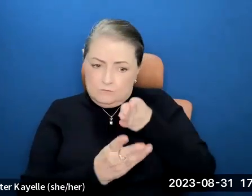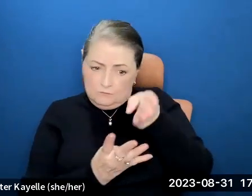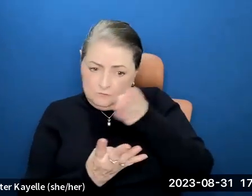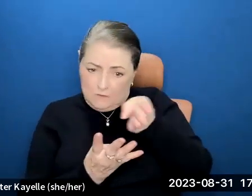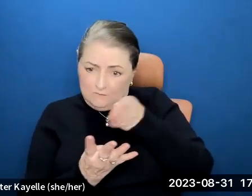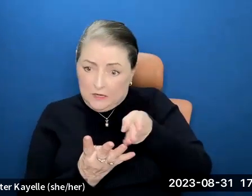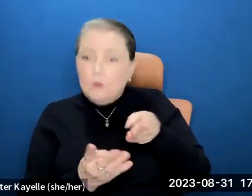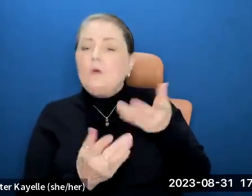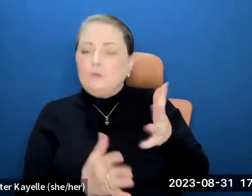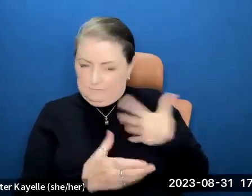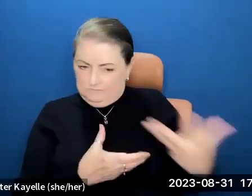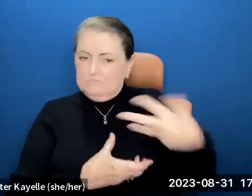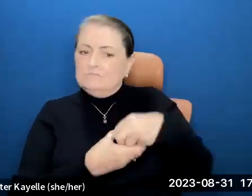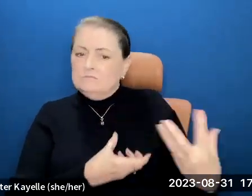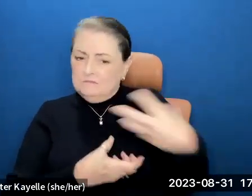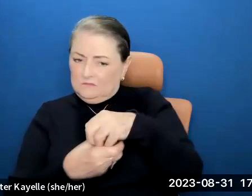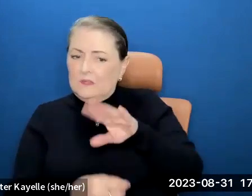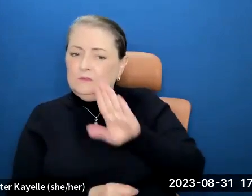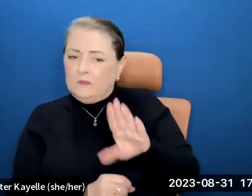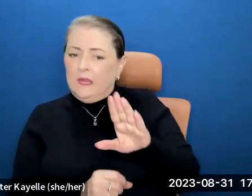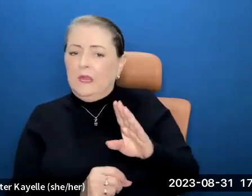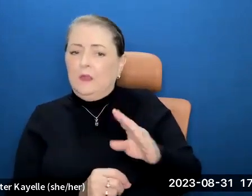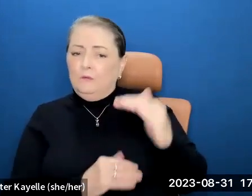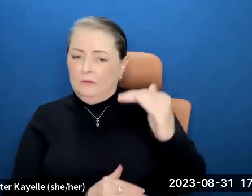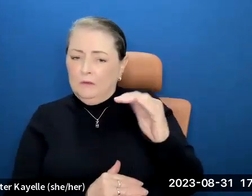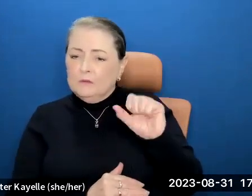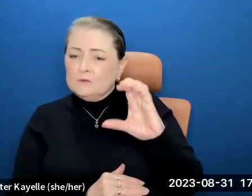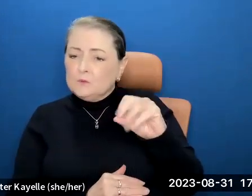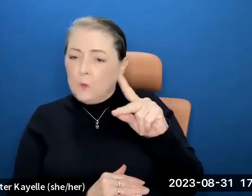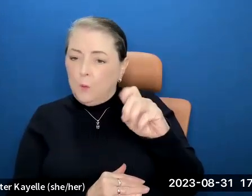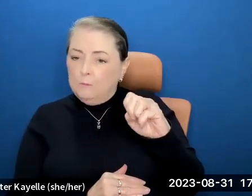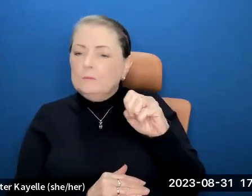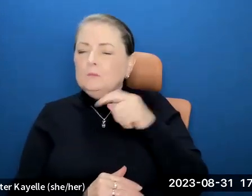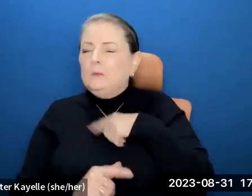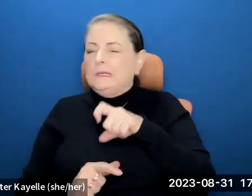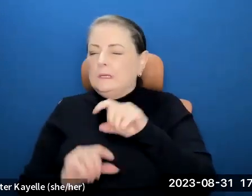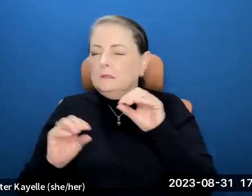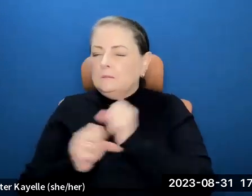this in their scope um so I think we need to put together some documentation and update